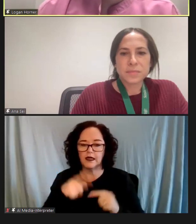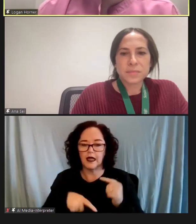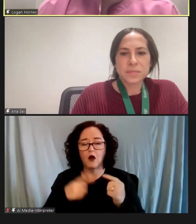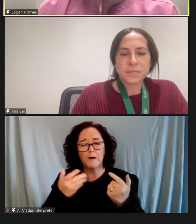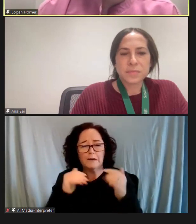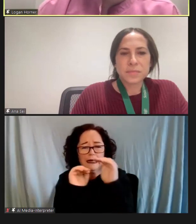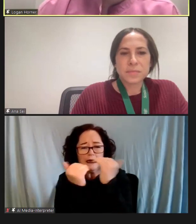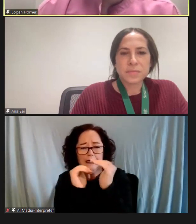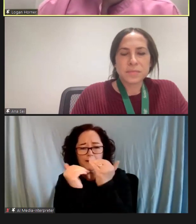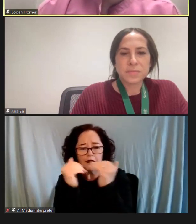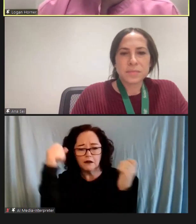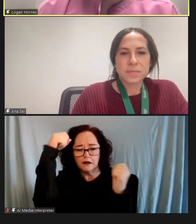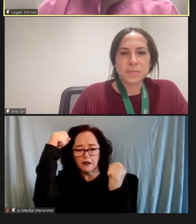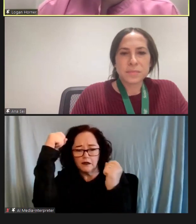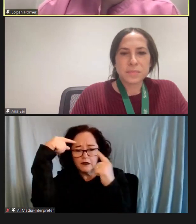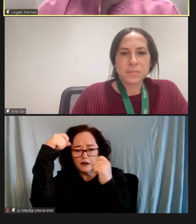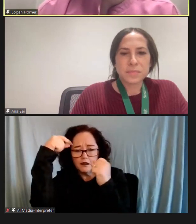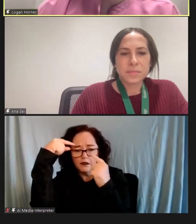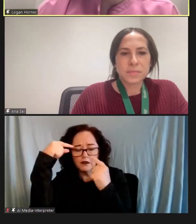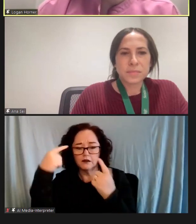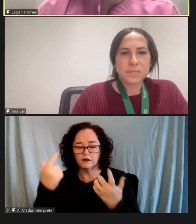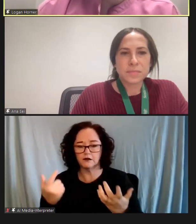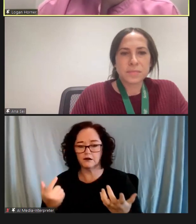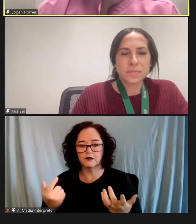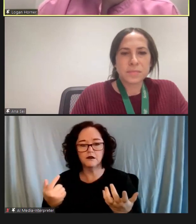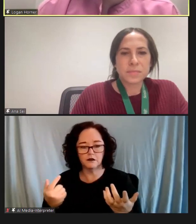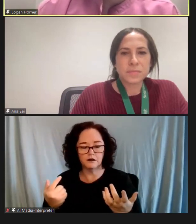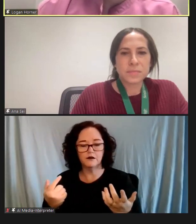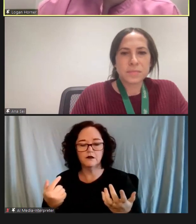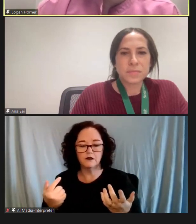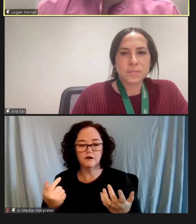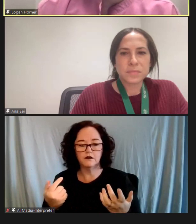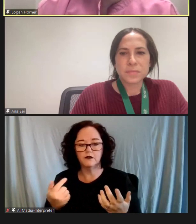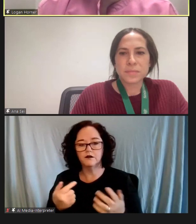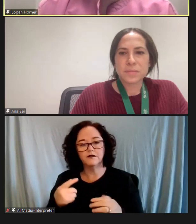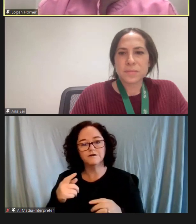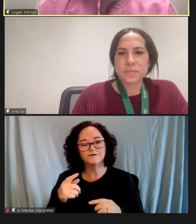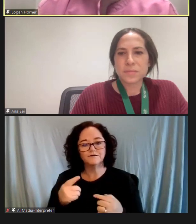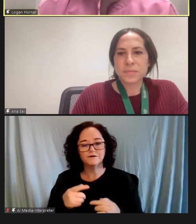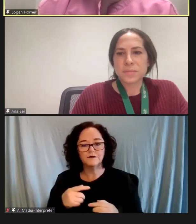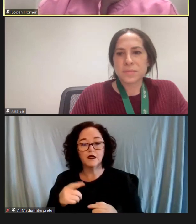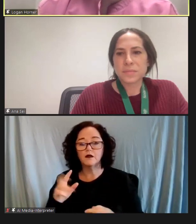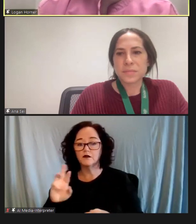would like so that they can truly get